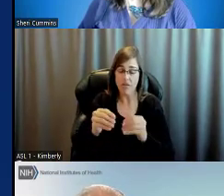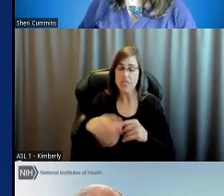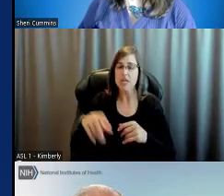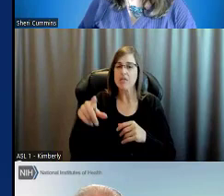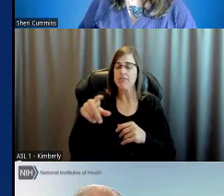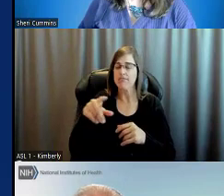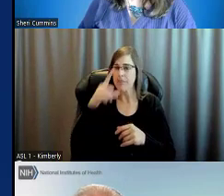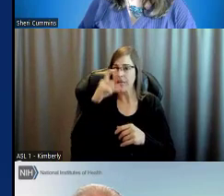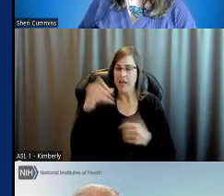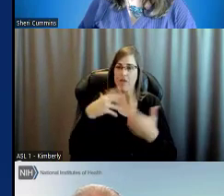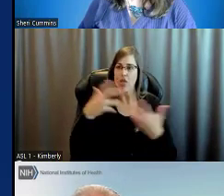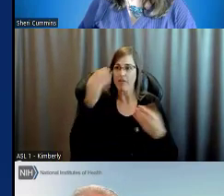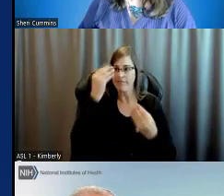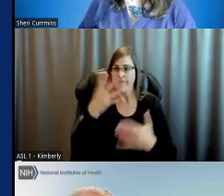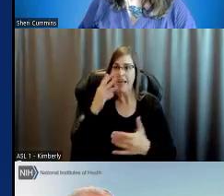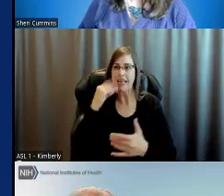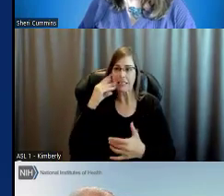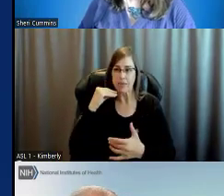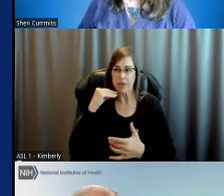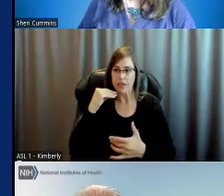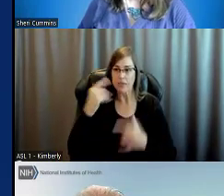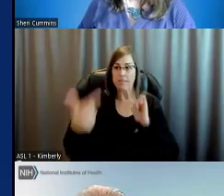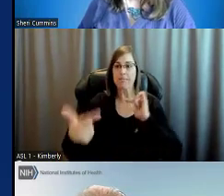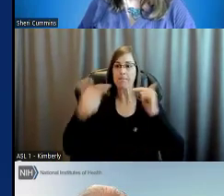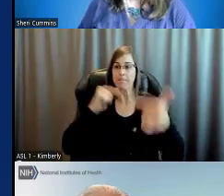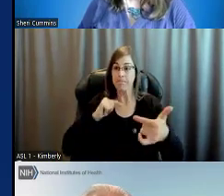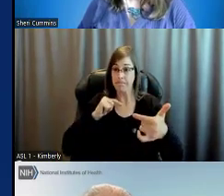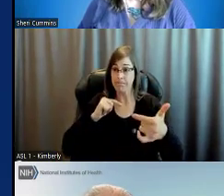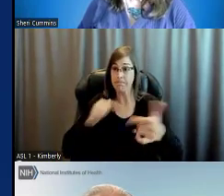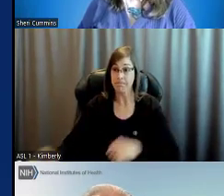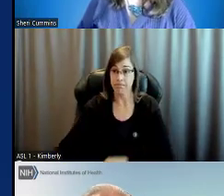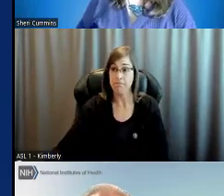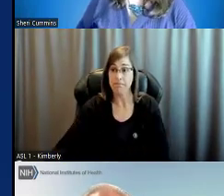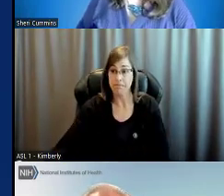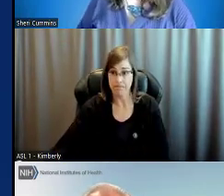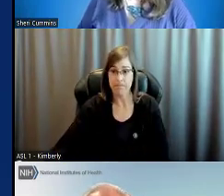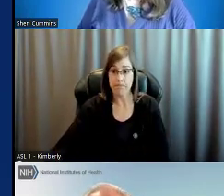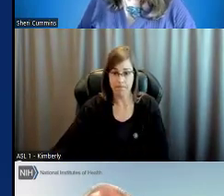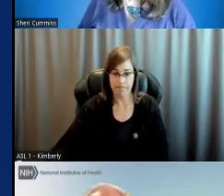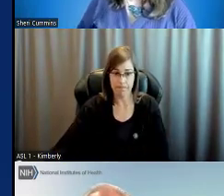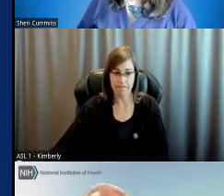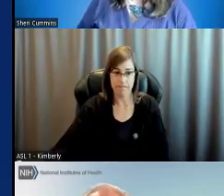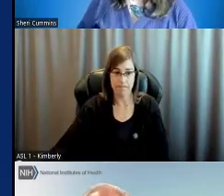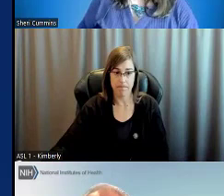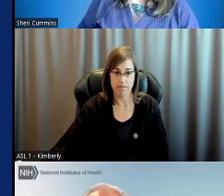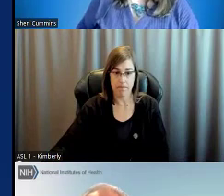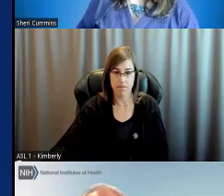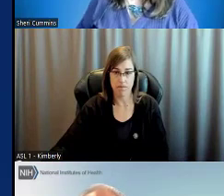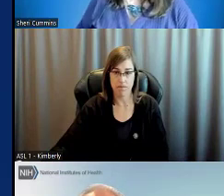and experience in doing this. Once you do that, you're going to be ready to meet the receipt date.